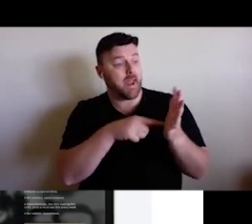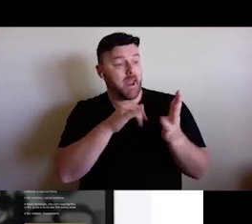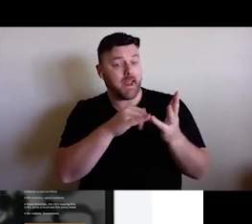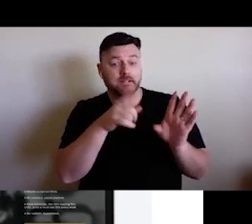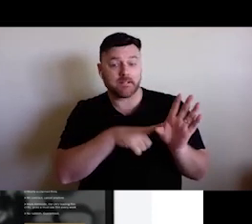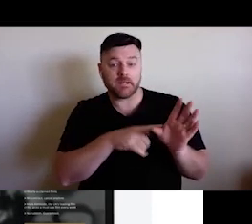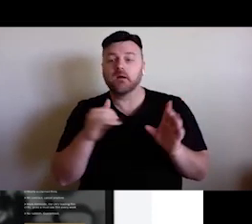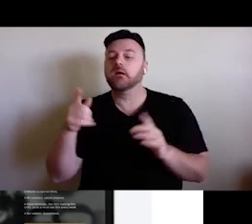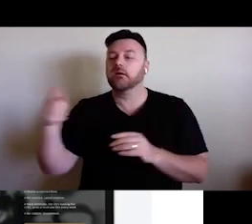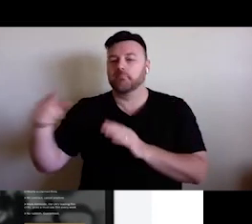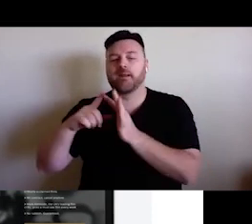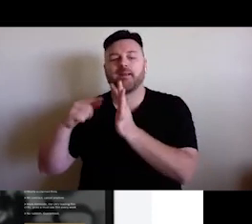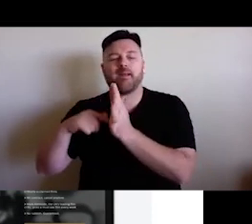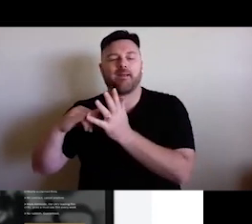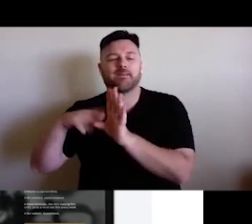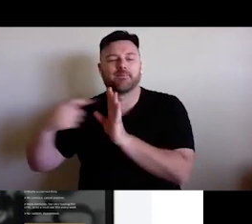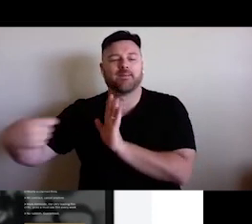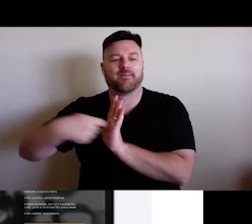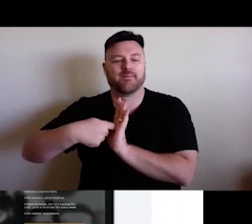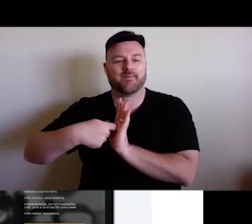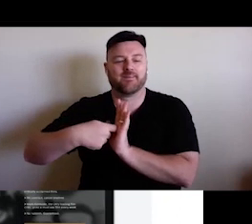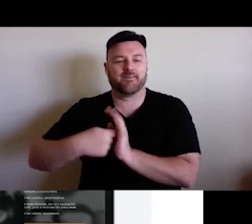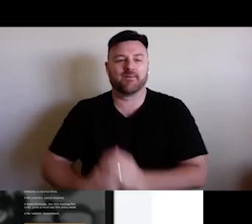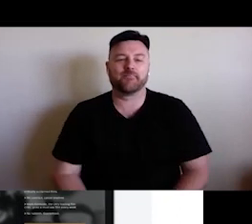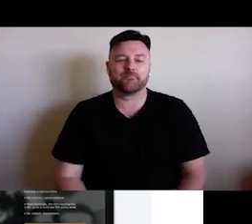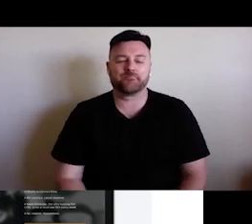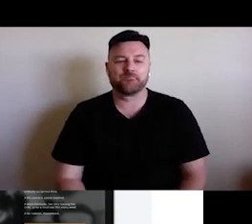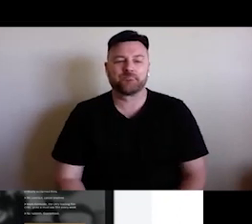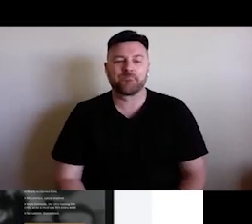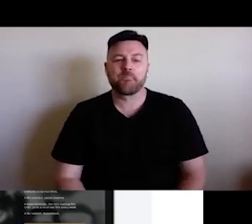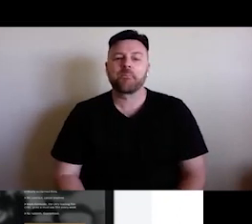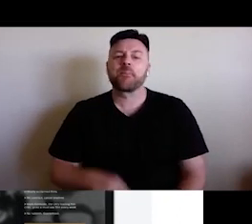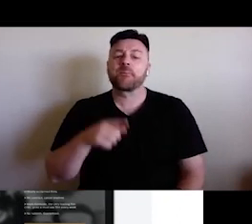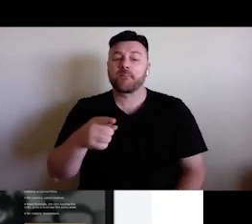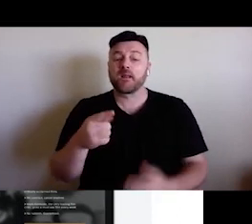brands are interested in accessing people on YouTube and getting people to promote their products, basically put opportunities on that